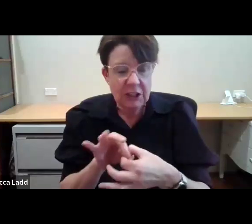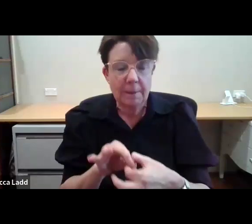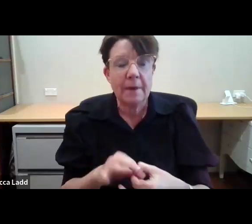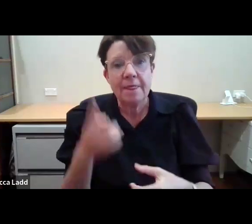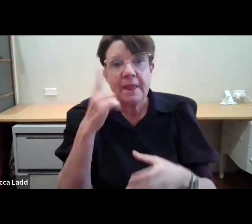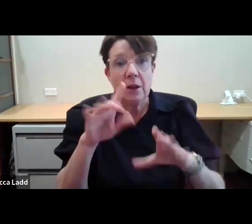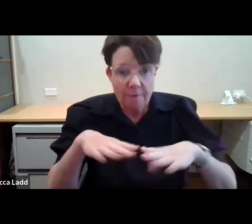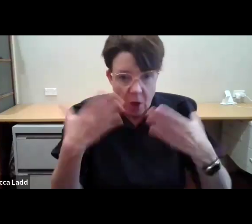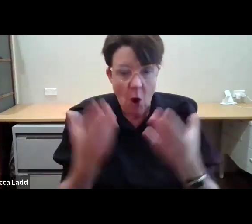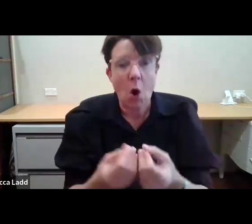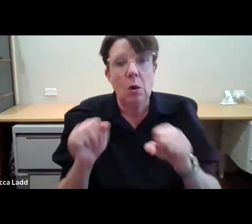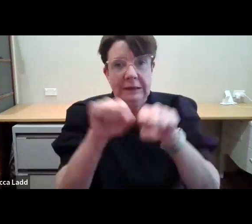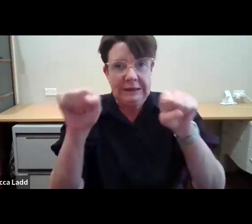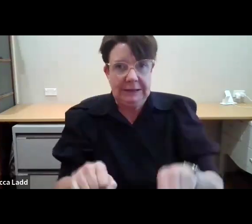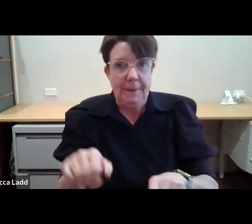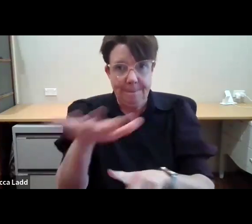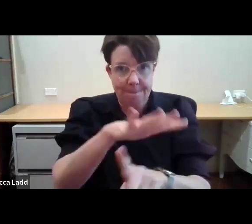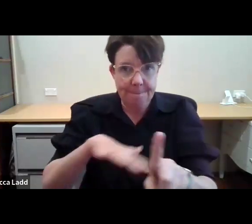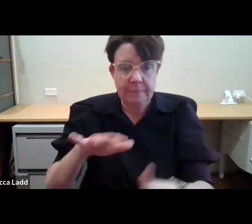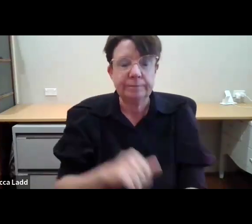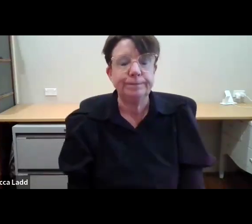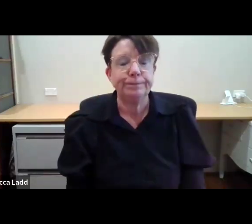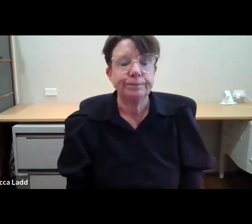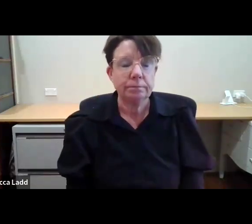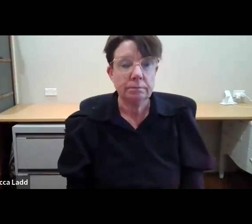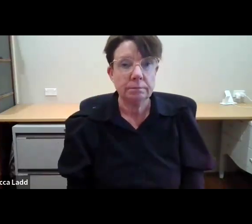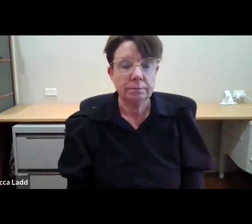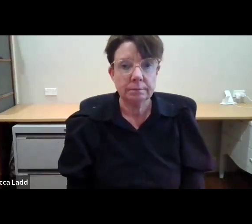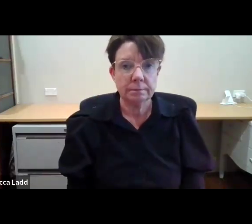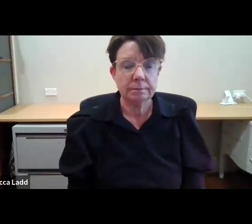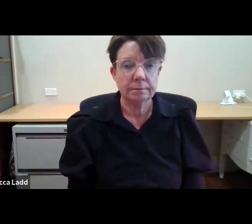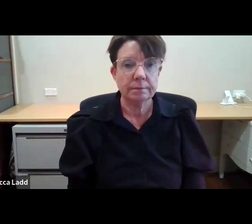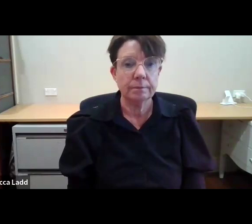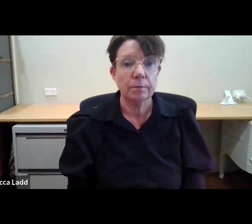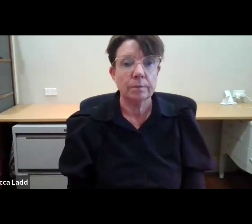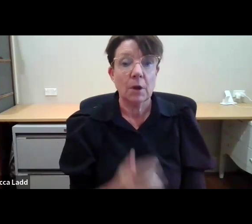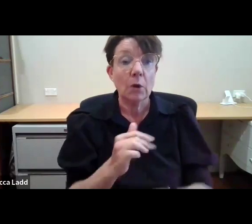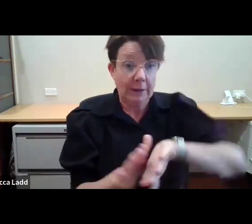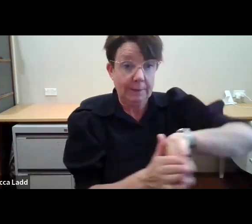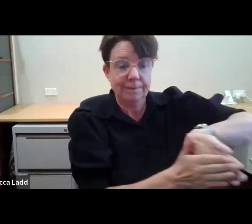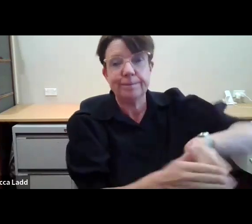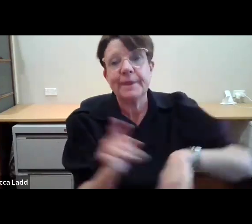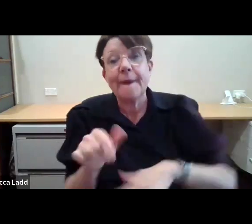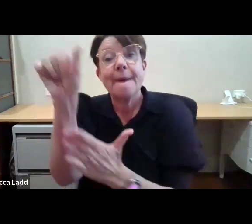in this space , they are founded largely on low carbon skills, it is the way we use our